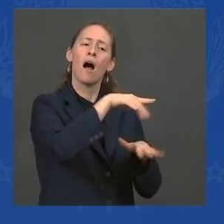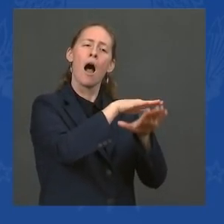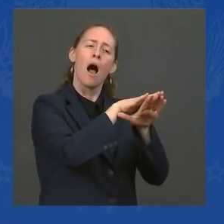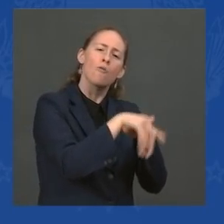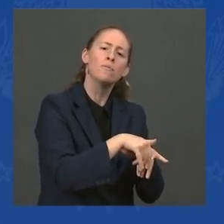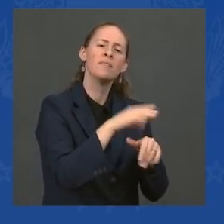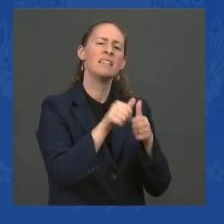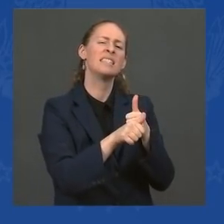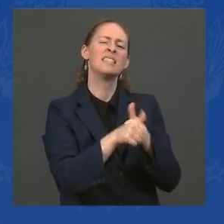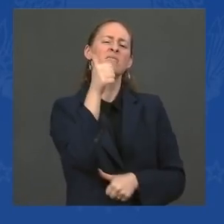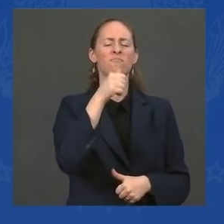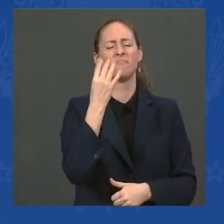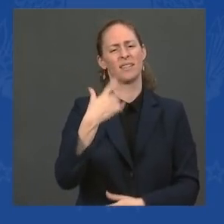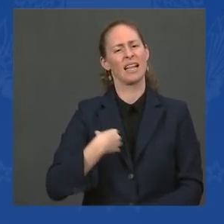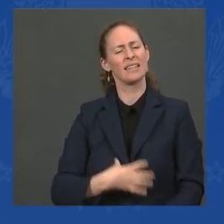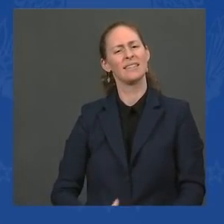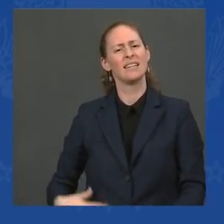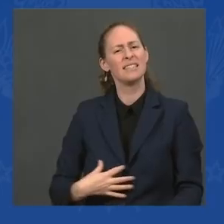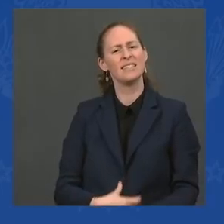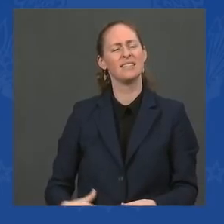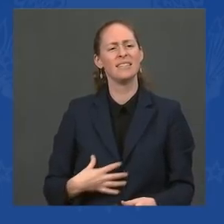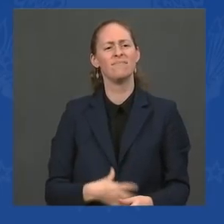especially as we're crawling our way out of a pandemic